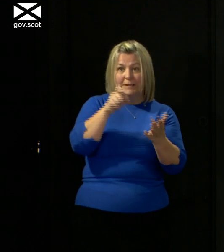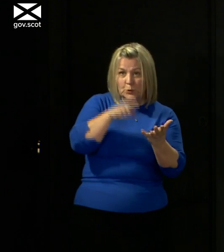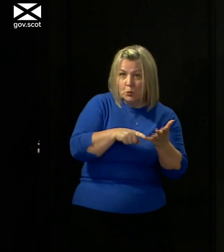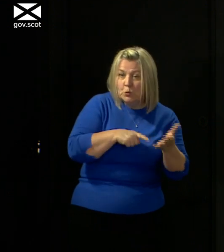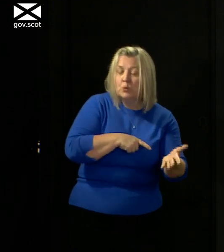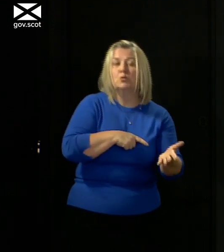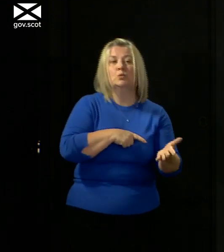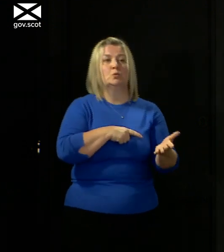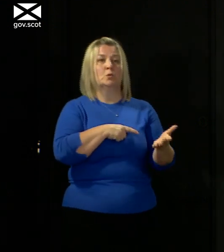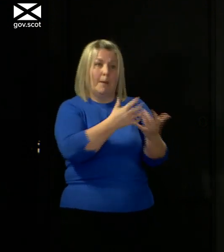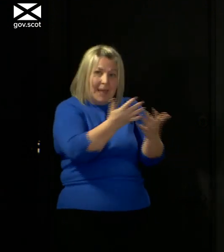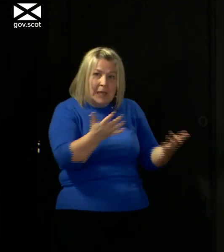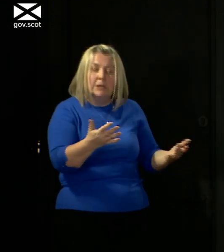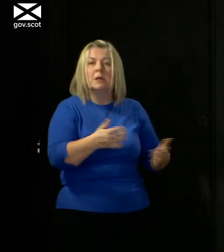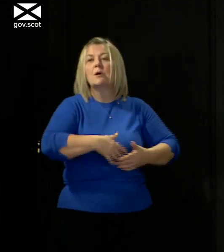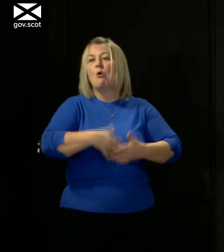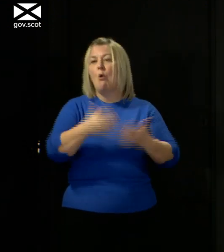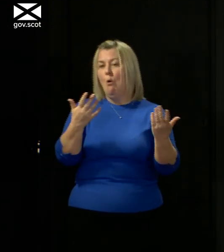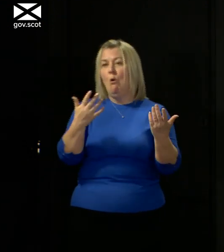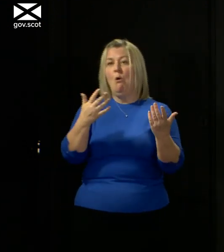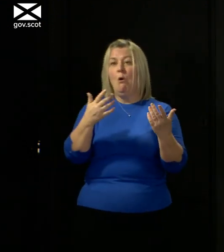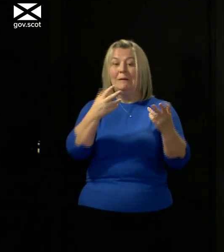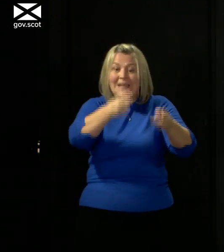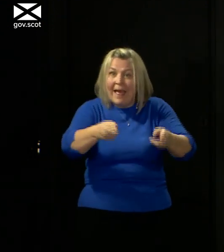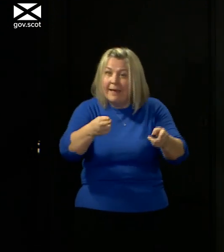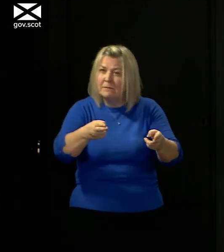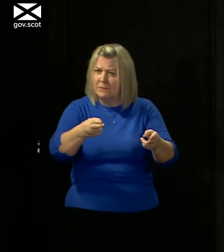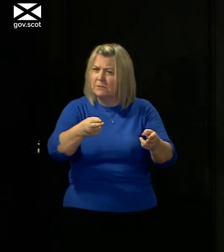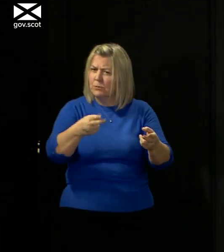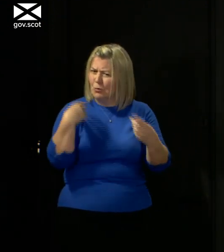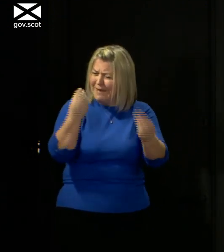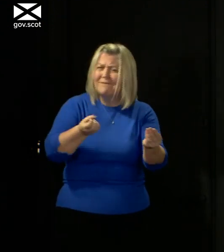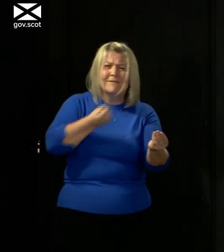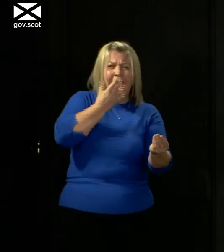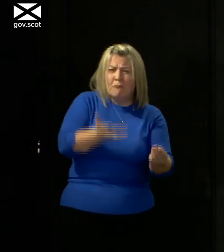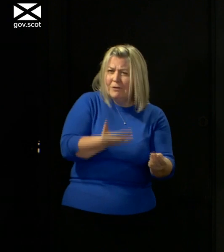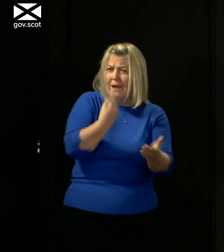protection Scotland and our experts it can have of making sure that they are